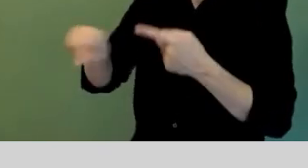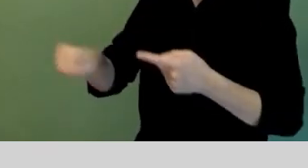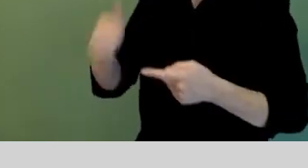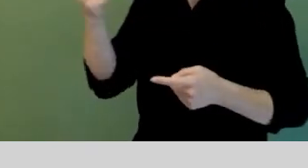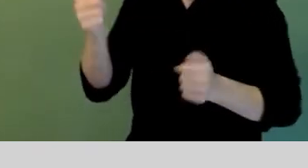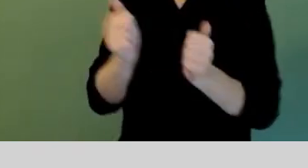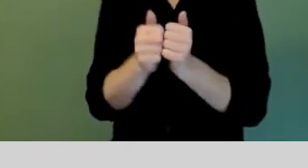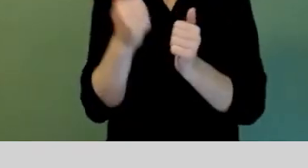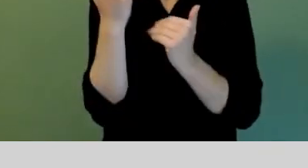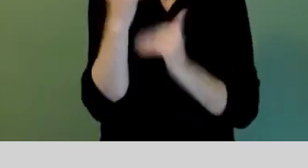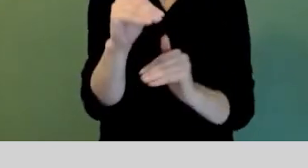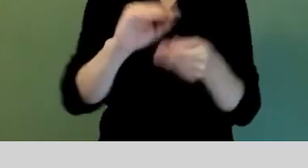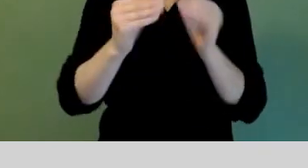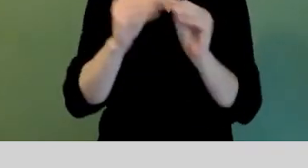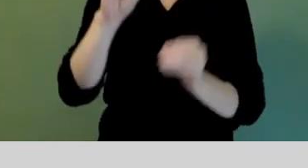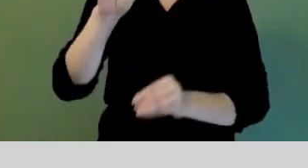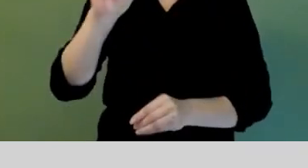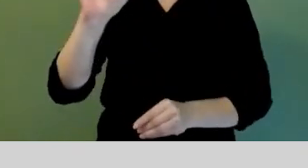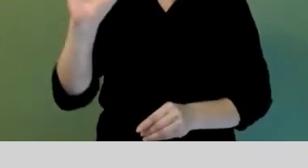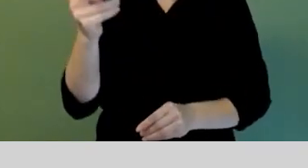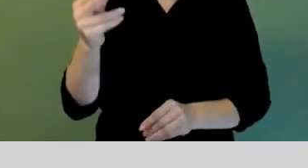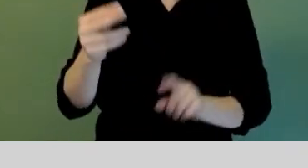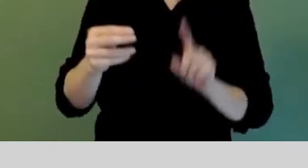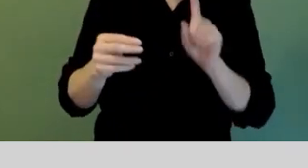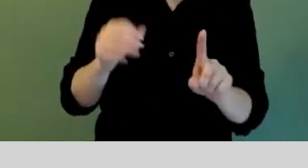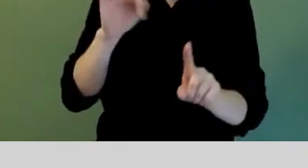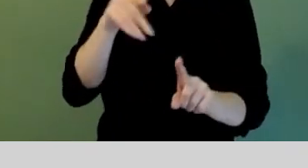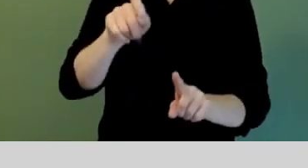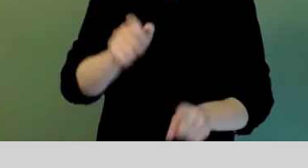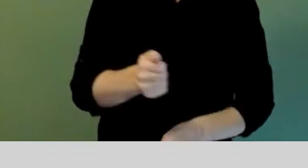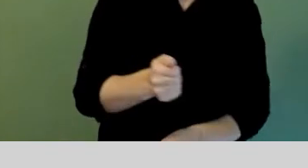that requires quite a bit of branching, well, that's when things get awkward.